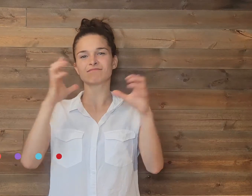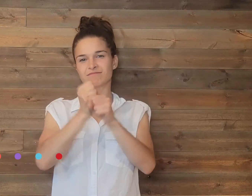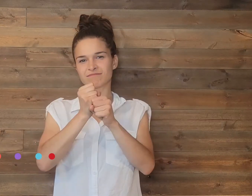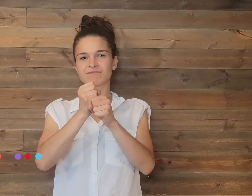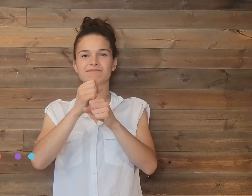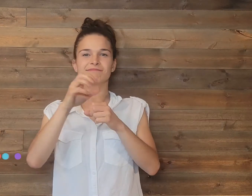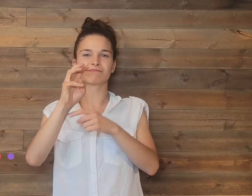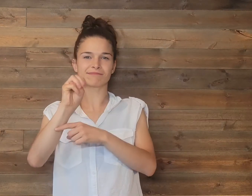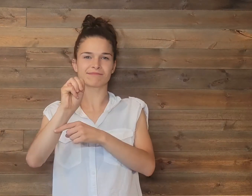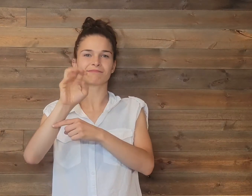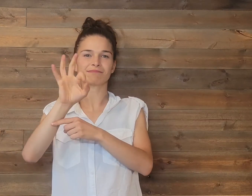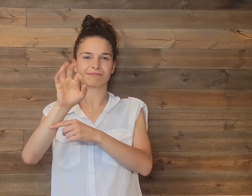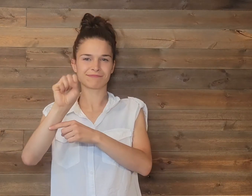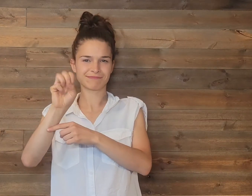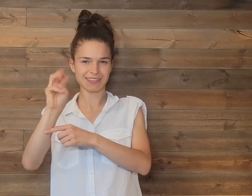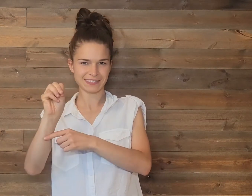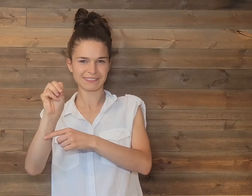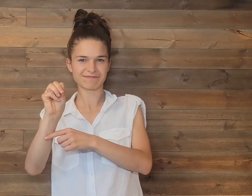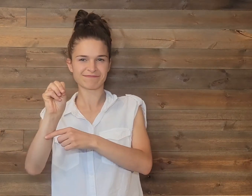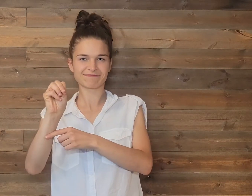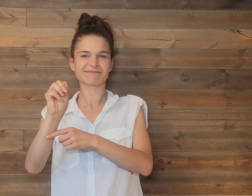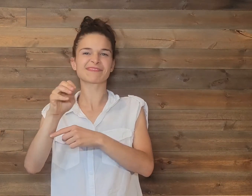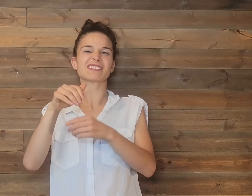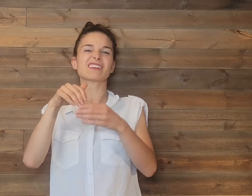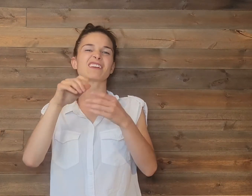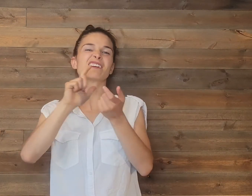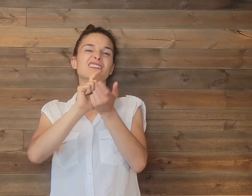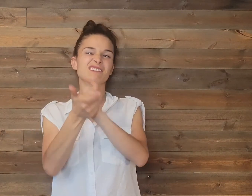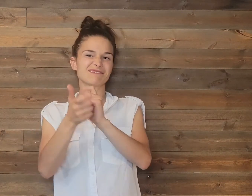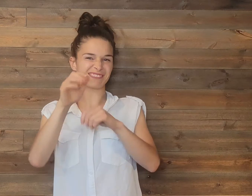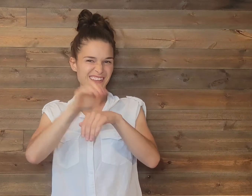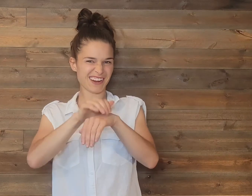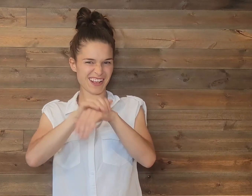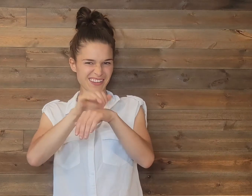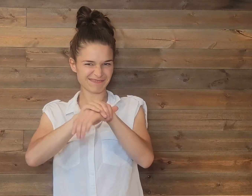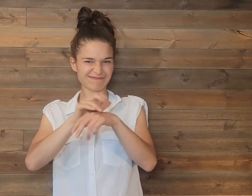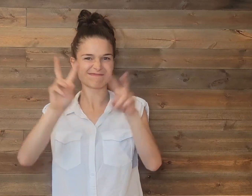MFSM for short, translates to